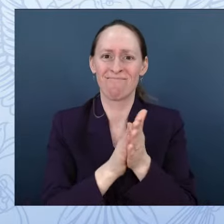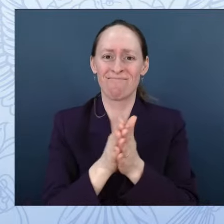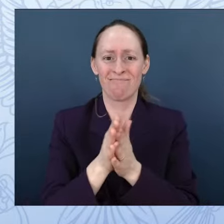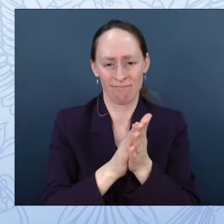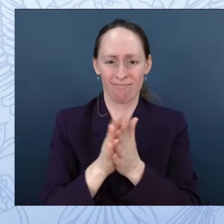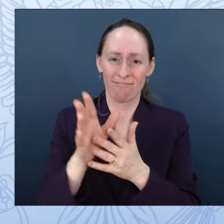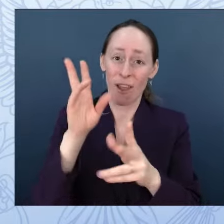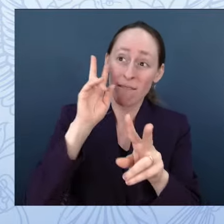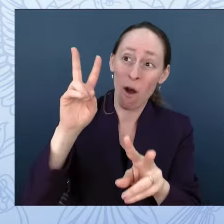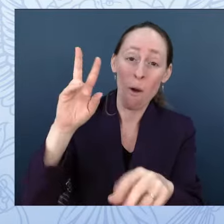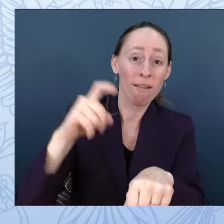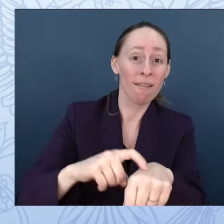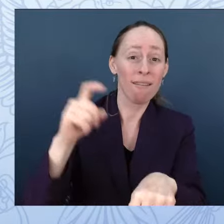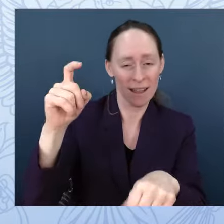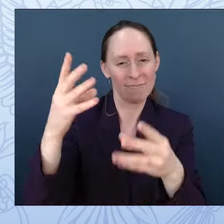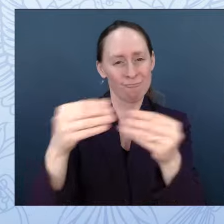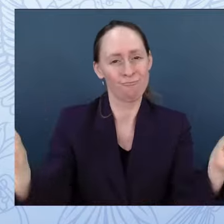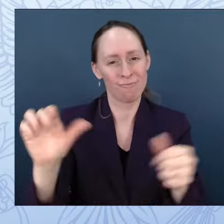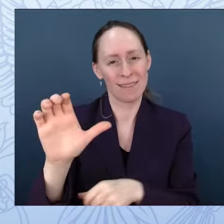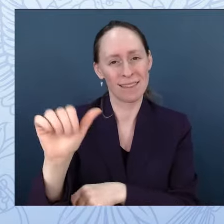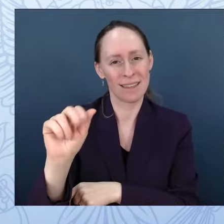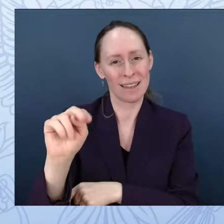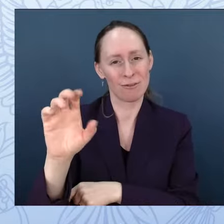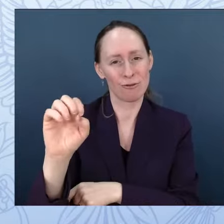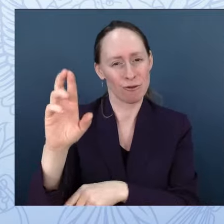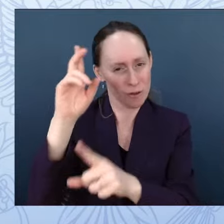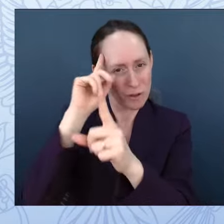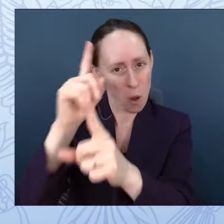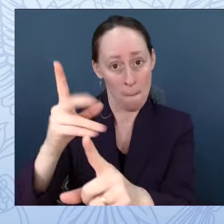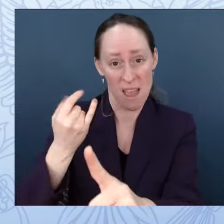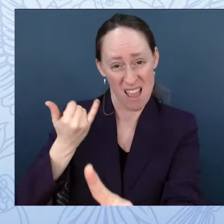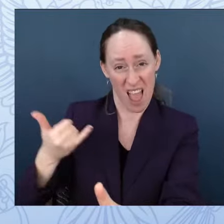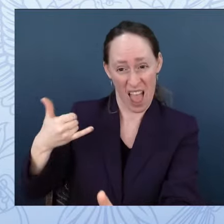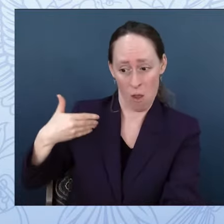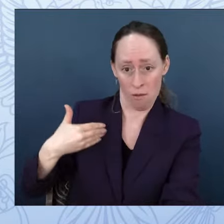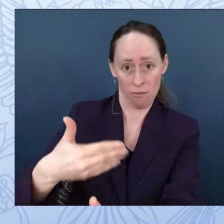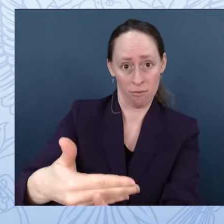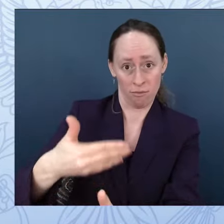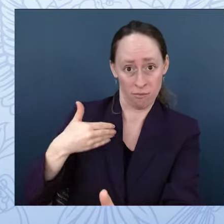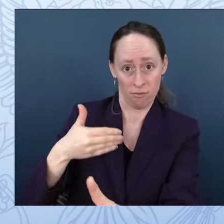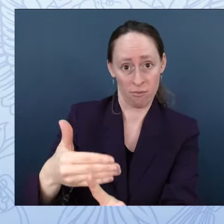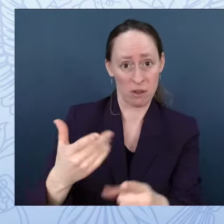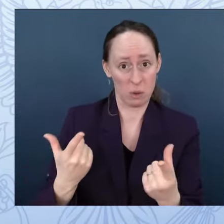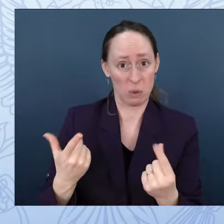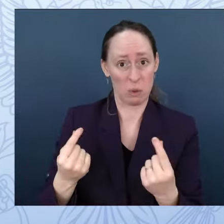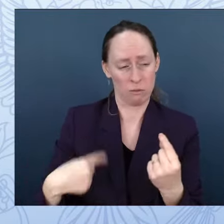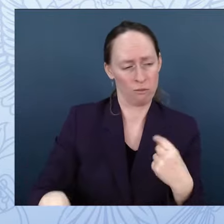we have an opportunity, though, to come together as a community and as an industry to focus on what is possible